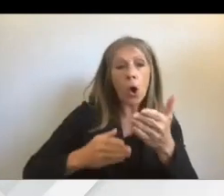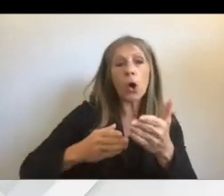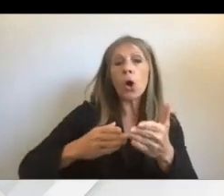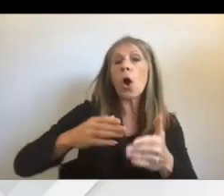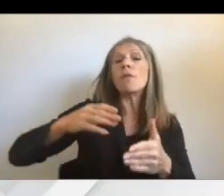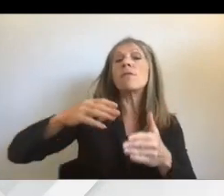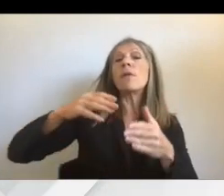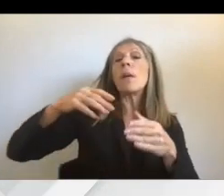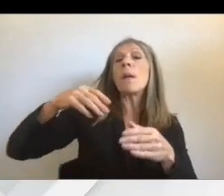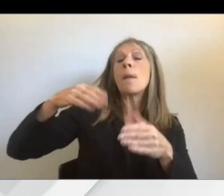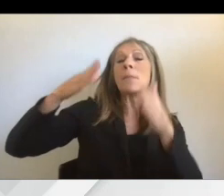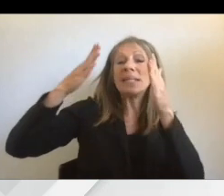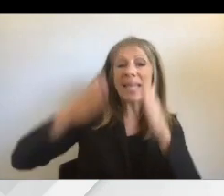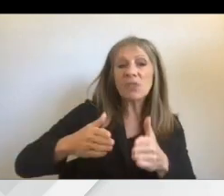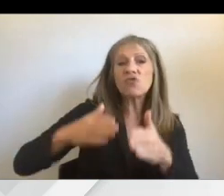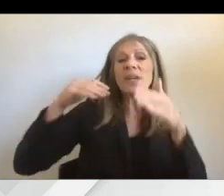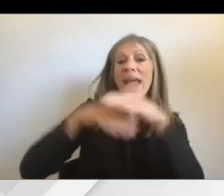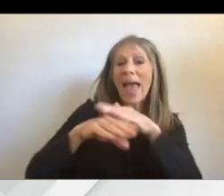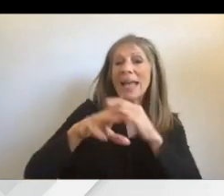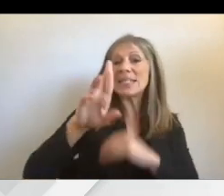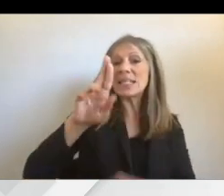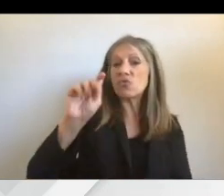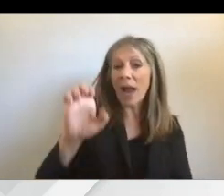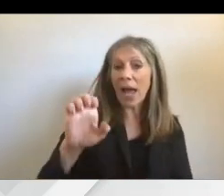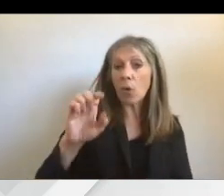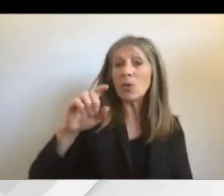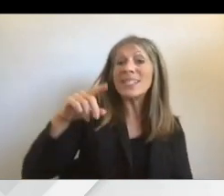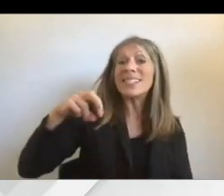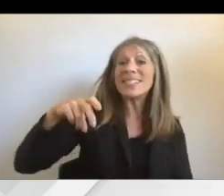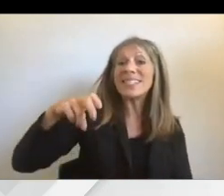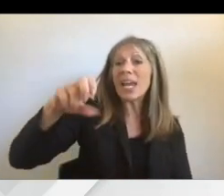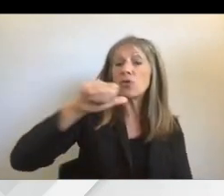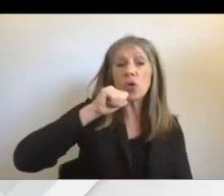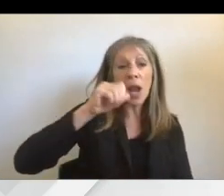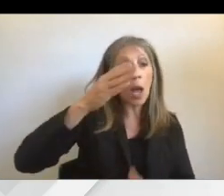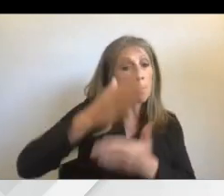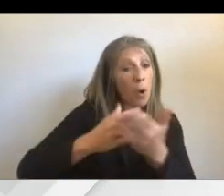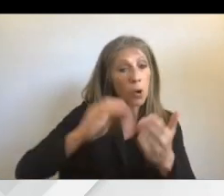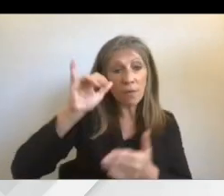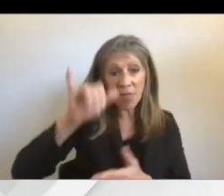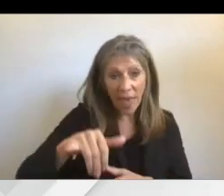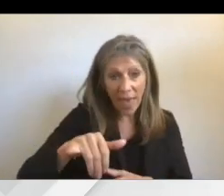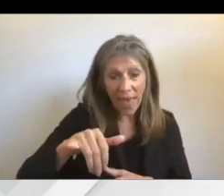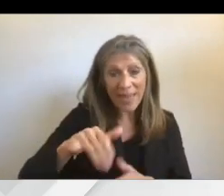Although stairs are not part of a pedestrian access route, some pedestrians with certain